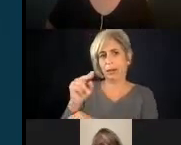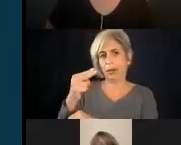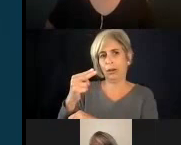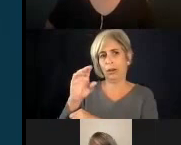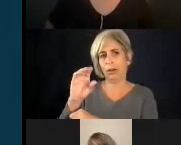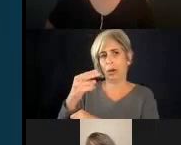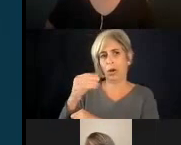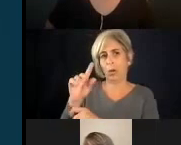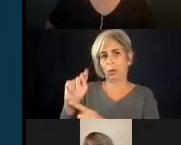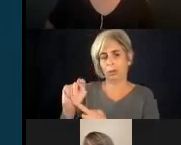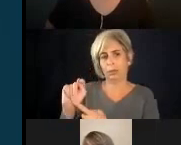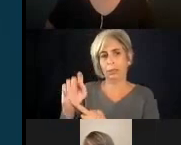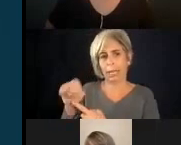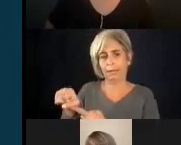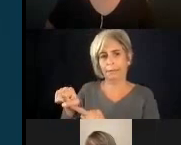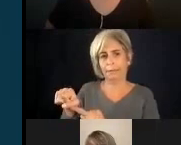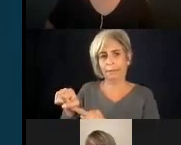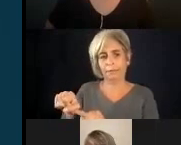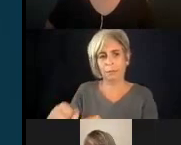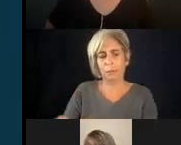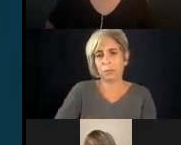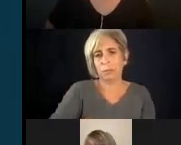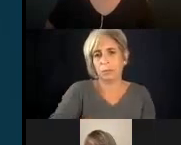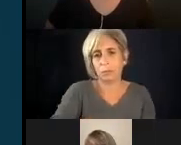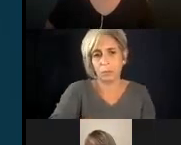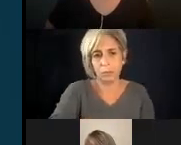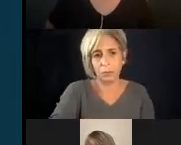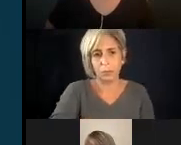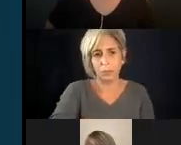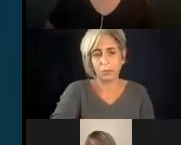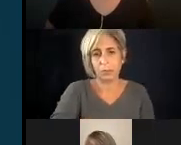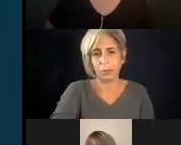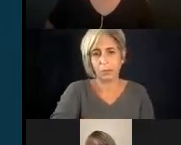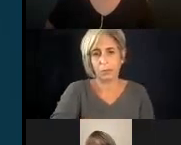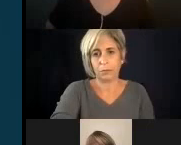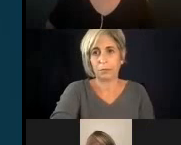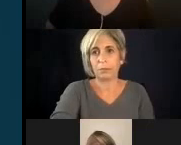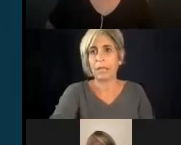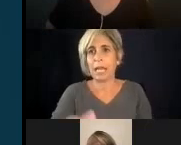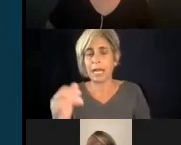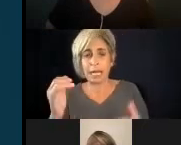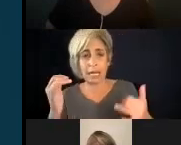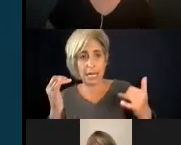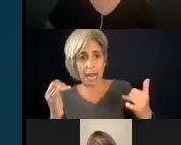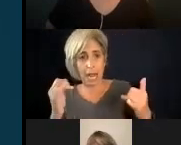Elizabeth: Okay all right, so with that I'm gonna pop up the